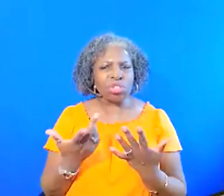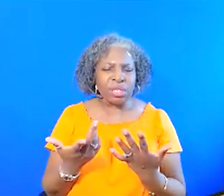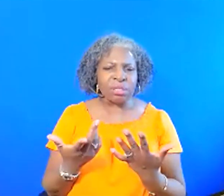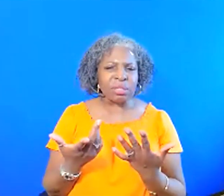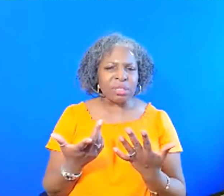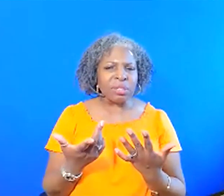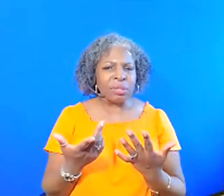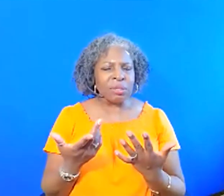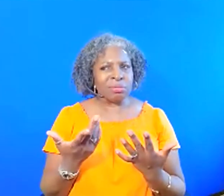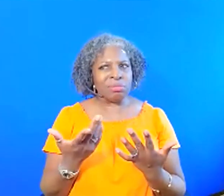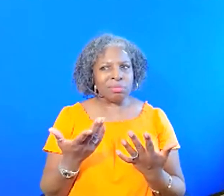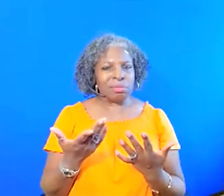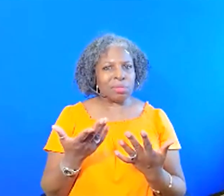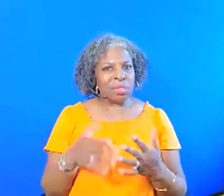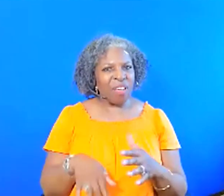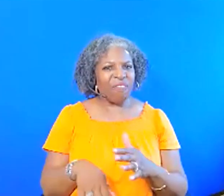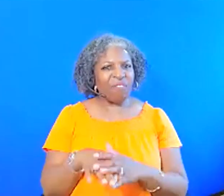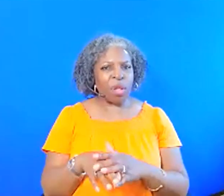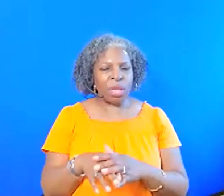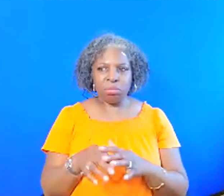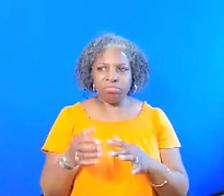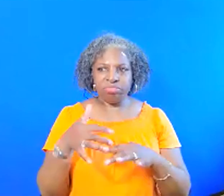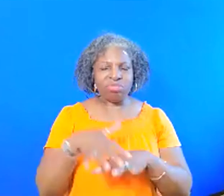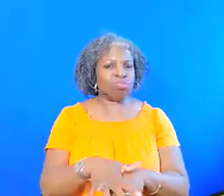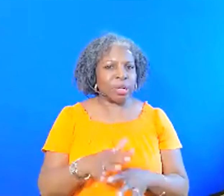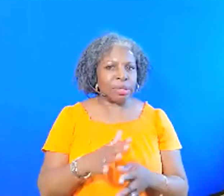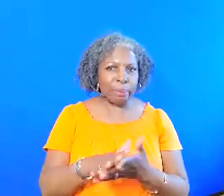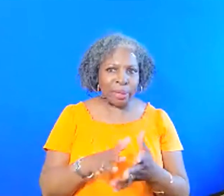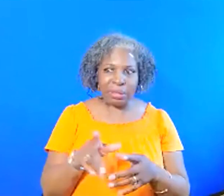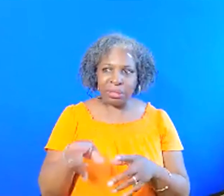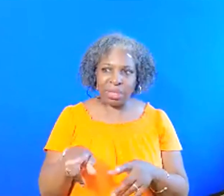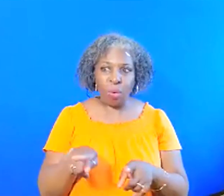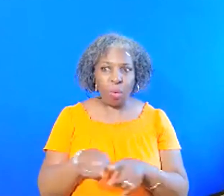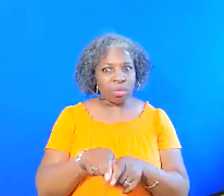interact with and eat. Because I think there's a,